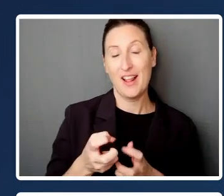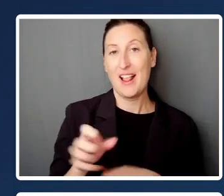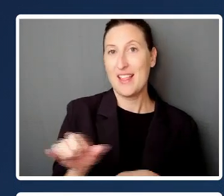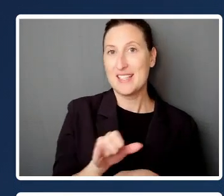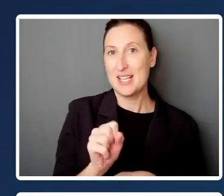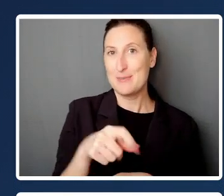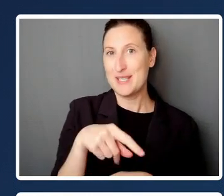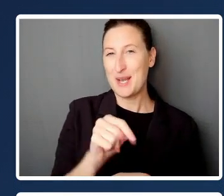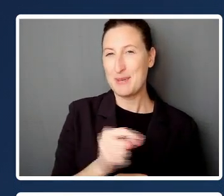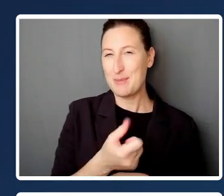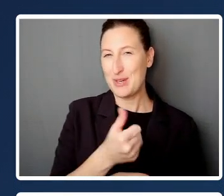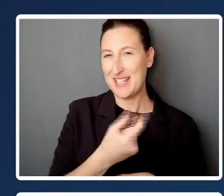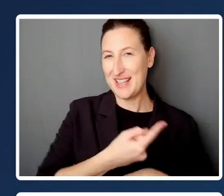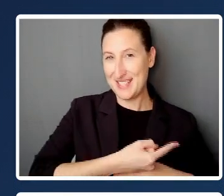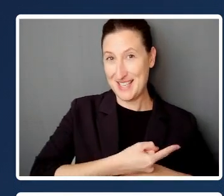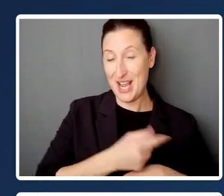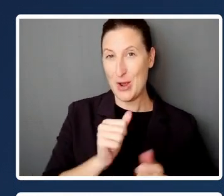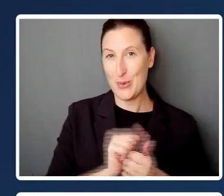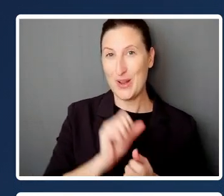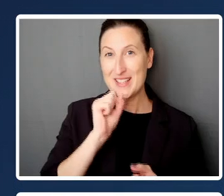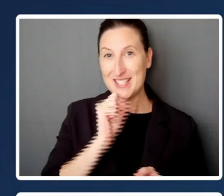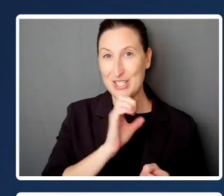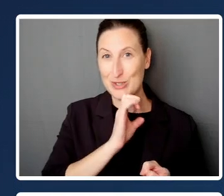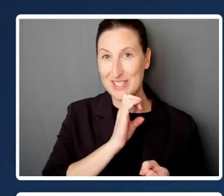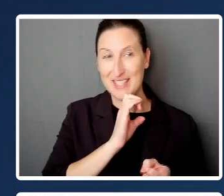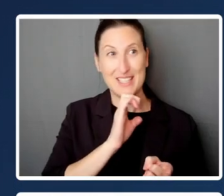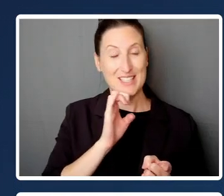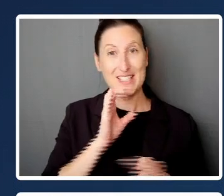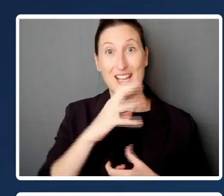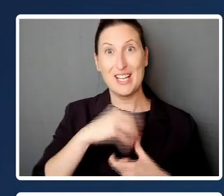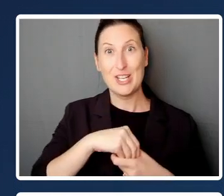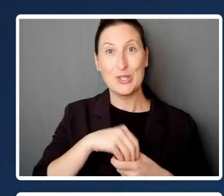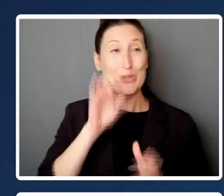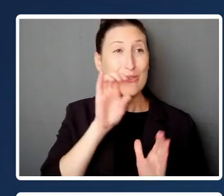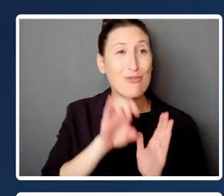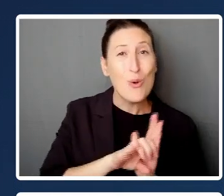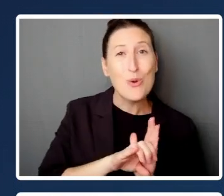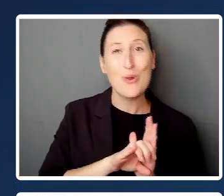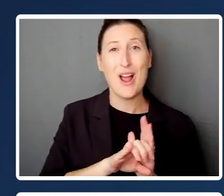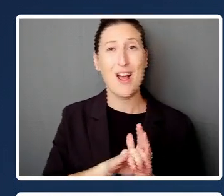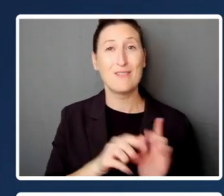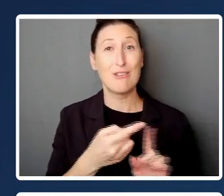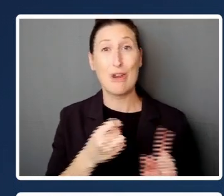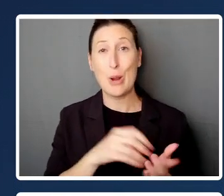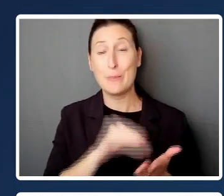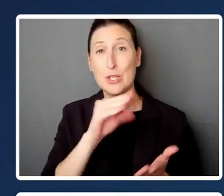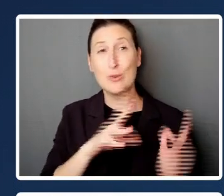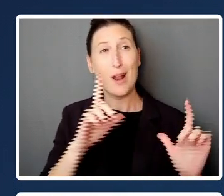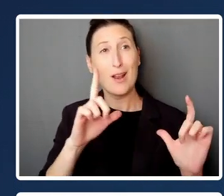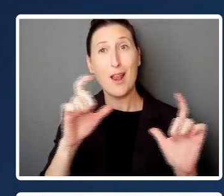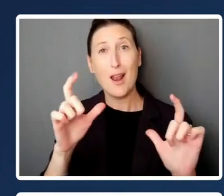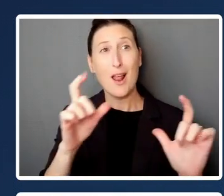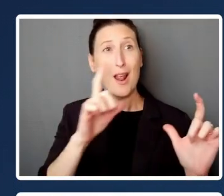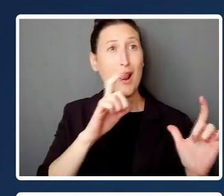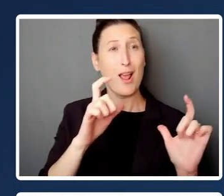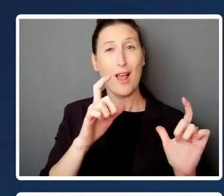the elders. And then it includes photographs from our students, our two photographers we